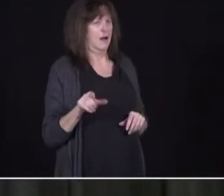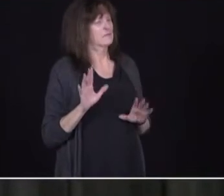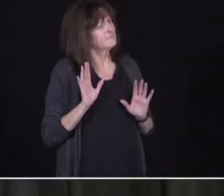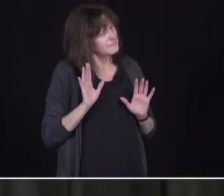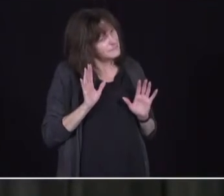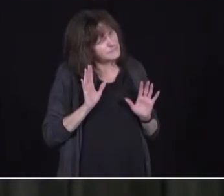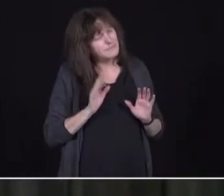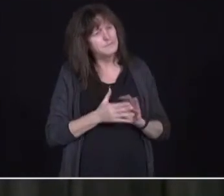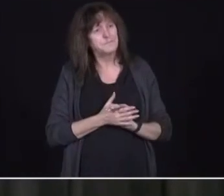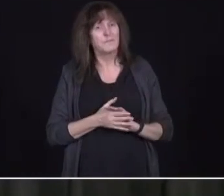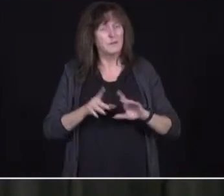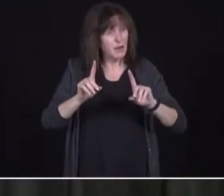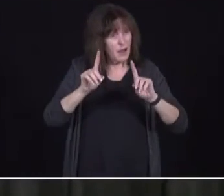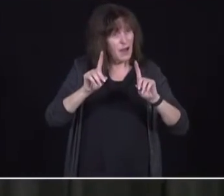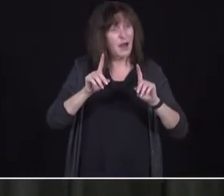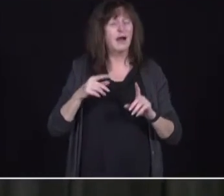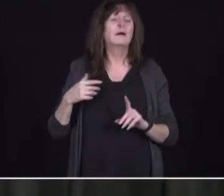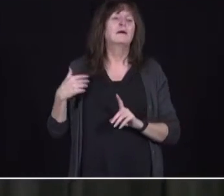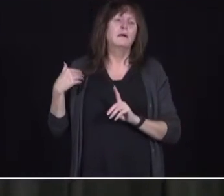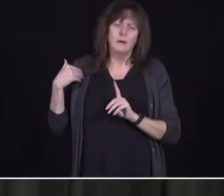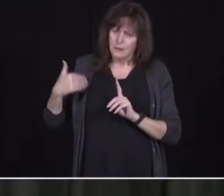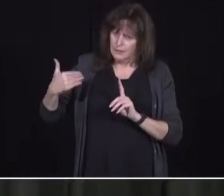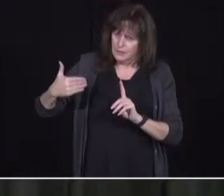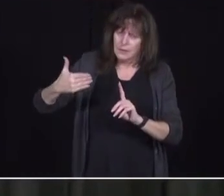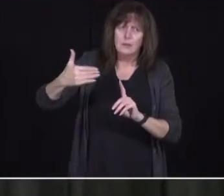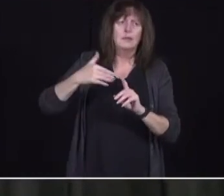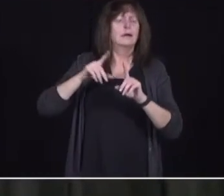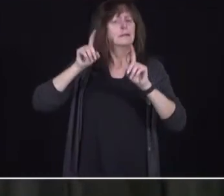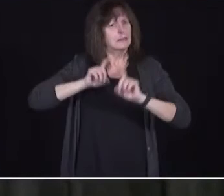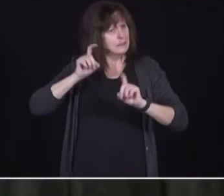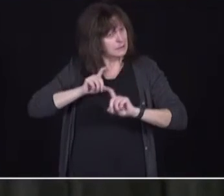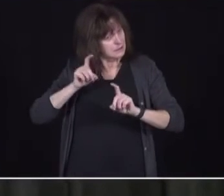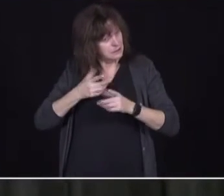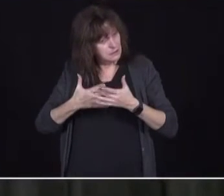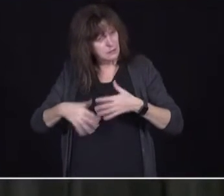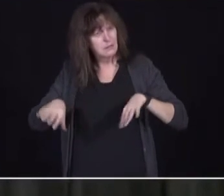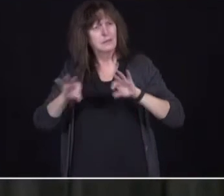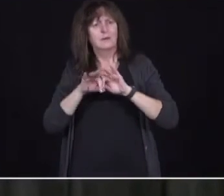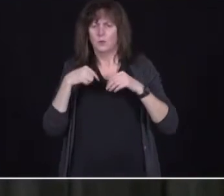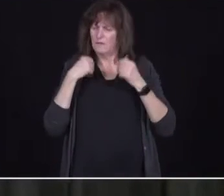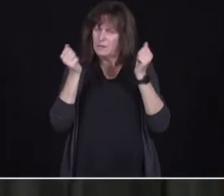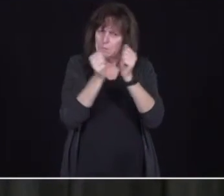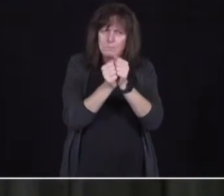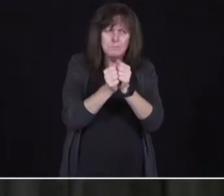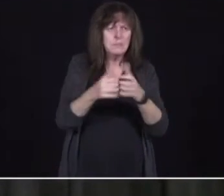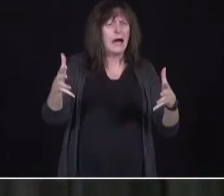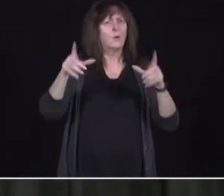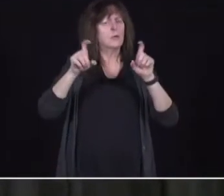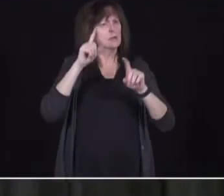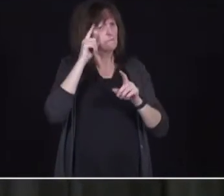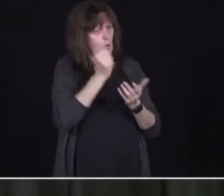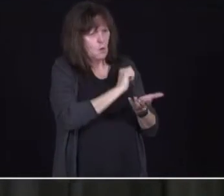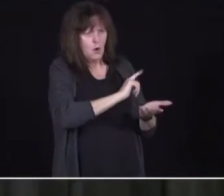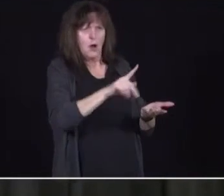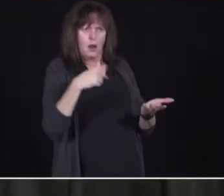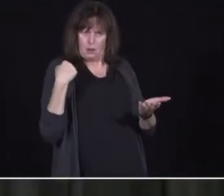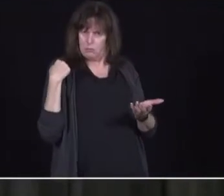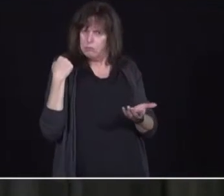Well the vaccinations are the best way to provide that iron ring. But I certainly agree with the Premier that